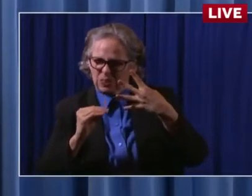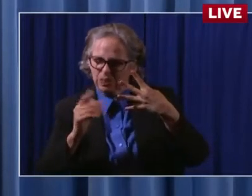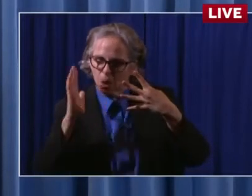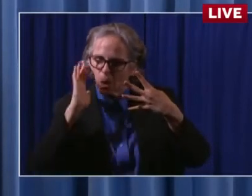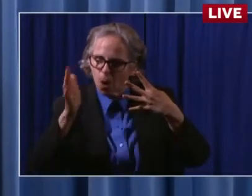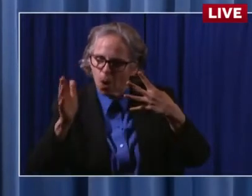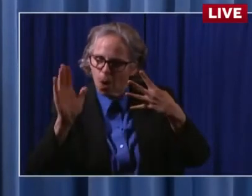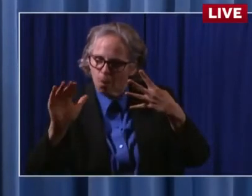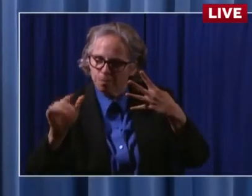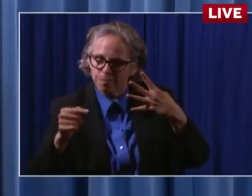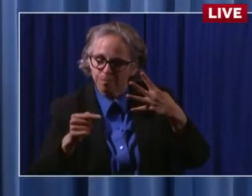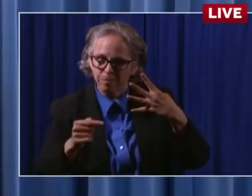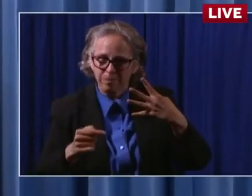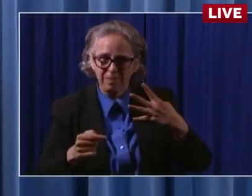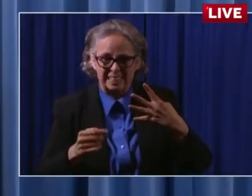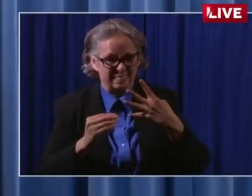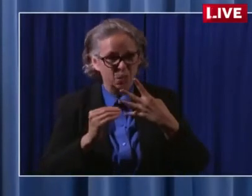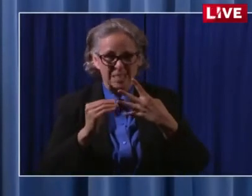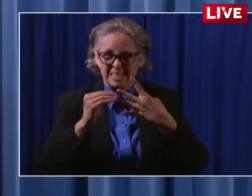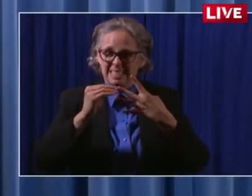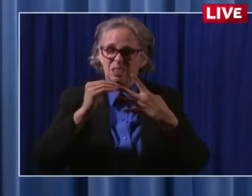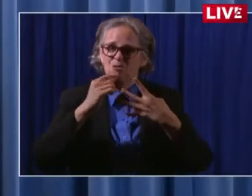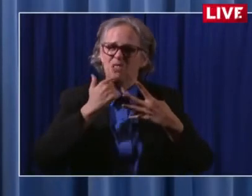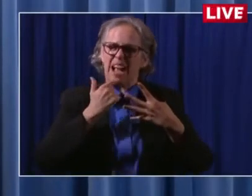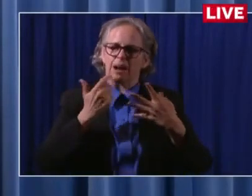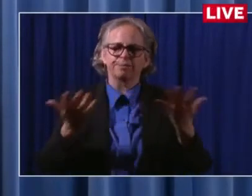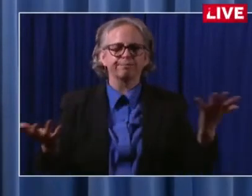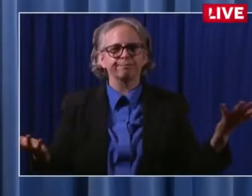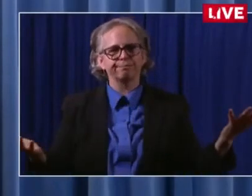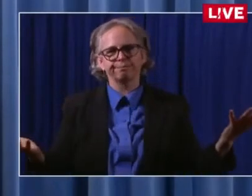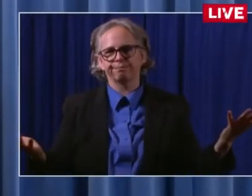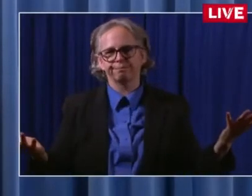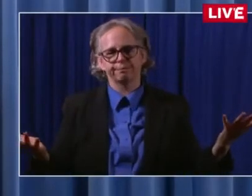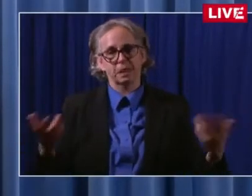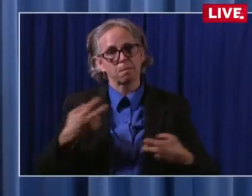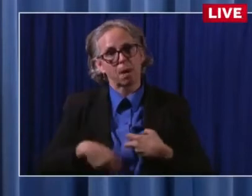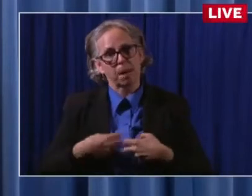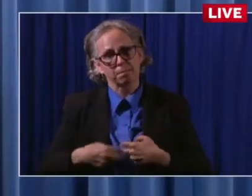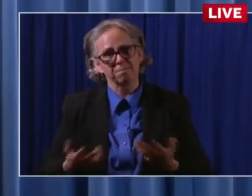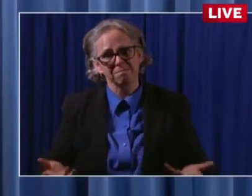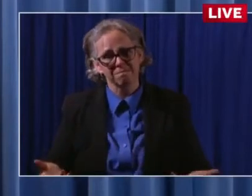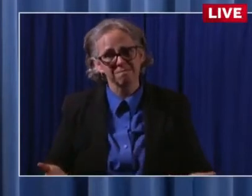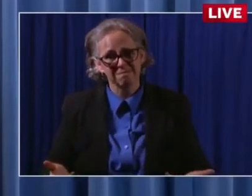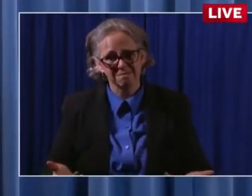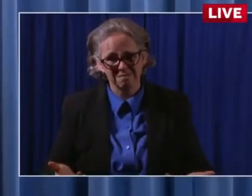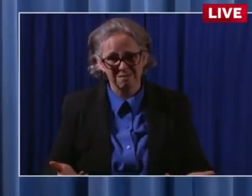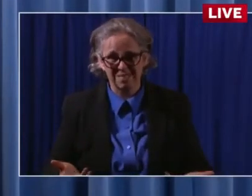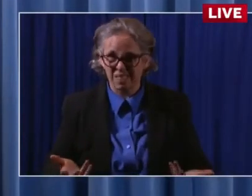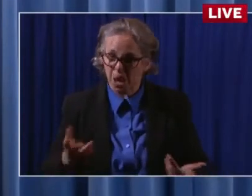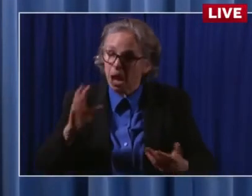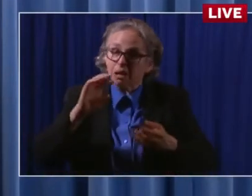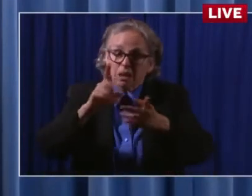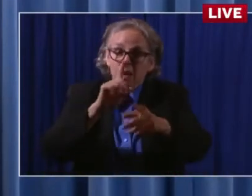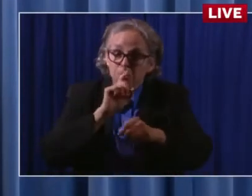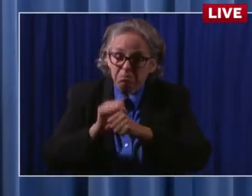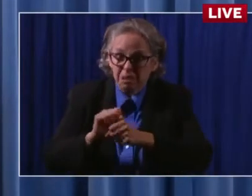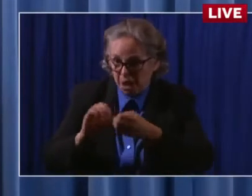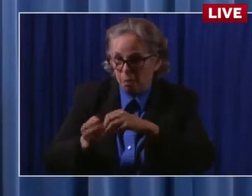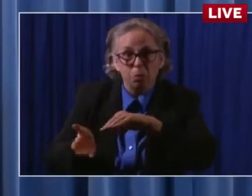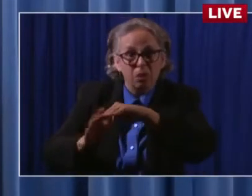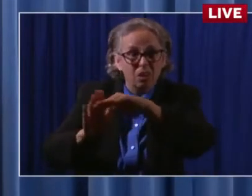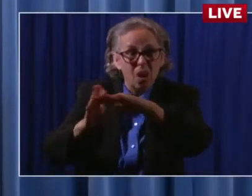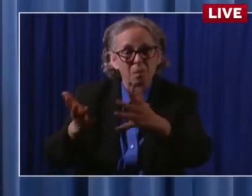NOW WE HOPE PEOPLE CONTINUE TO HER MASKS, BUT WHEN THEY -- CONTINUE TO WEAR MASKS, BUT WHEN THEY ARE RED, IT IS A PROBLEM.